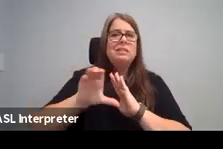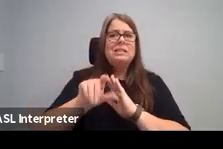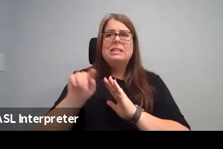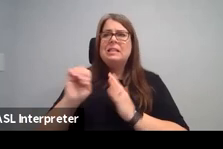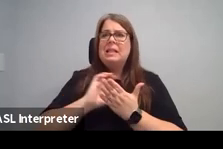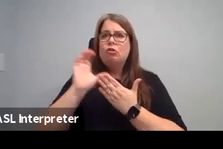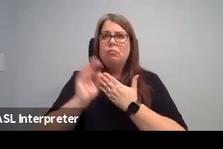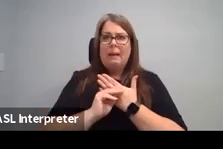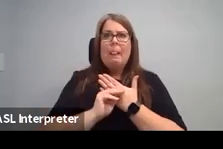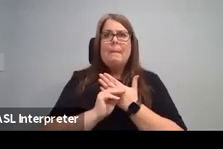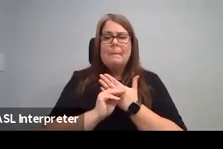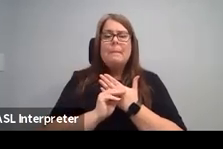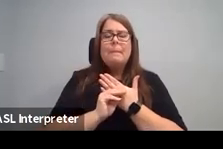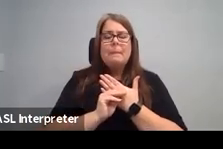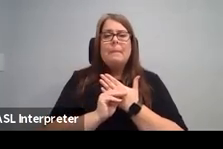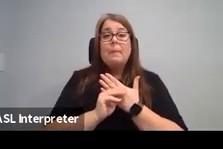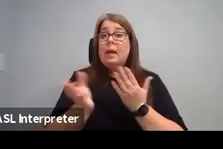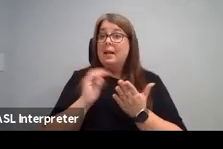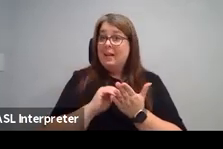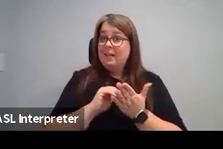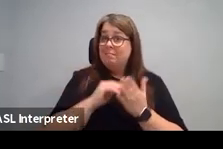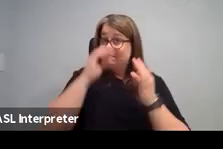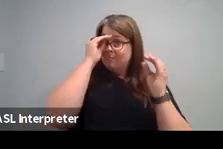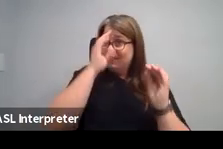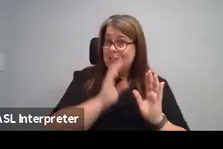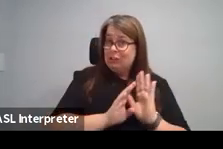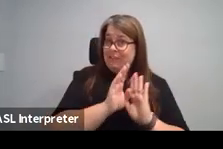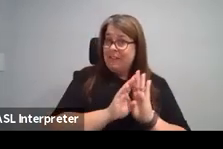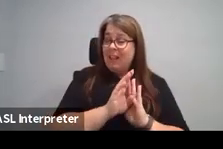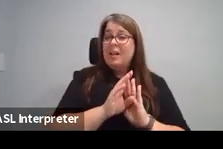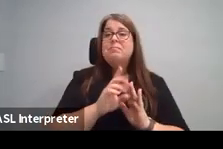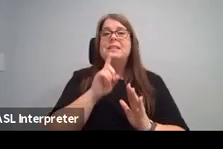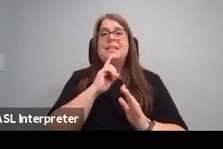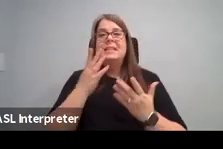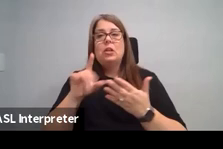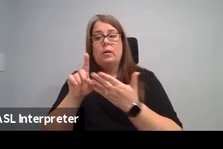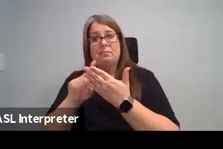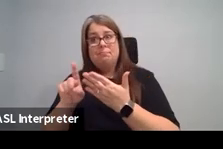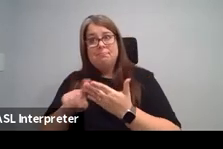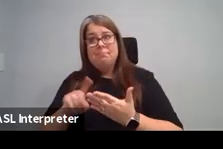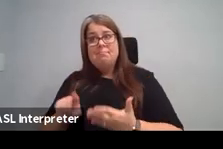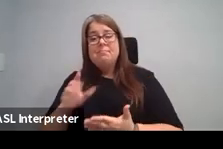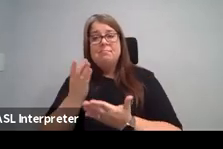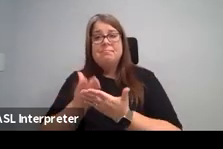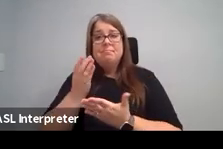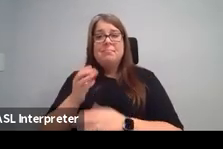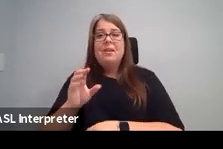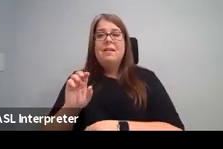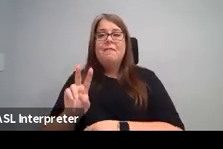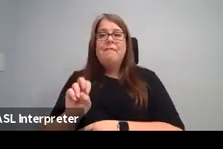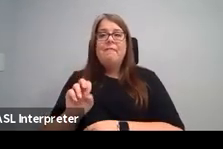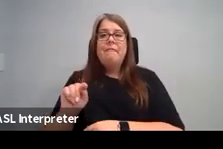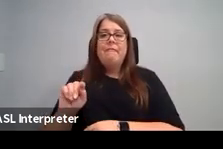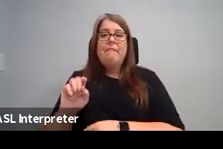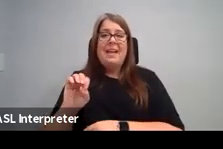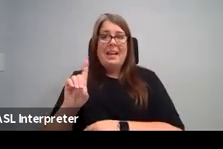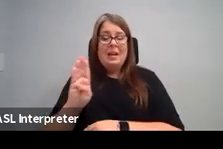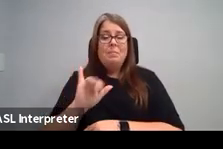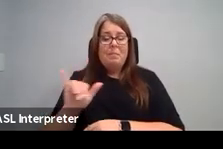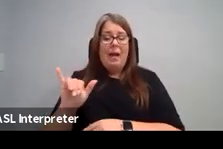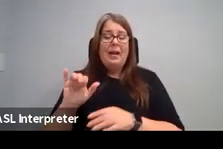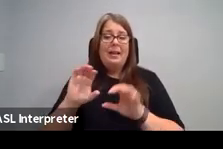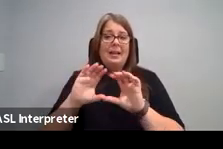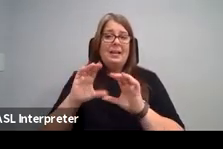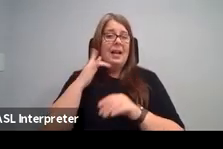Allison Frenzel : That is again teacher developed it is vetted by the CT online specialist at the County Office of Education and it is posted. And within those curriculum.